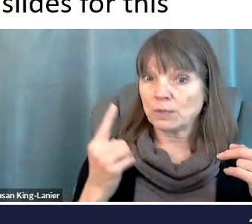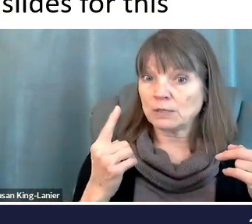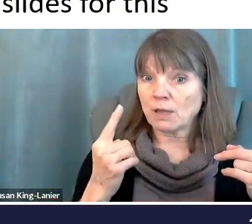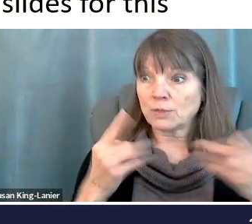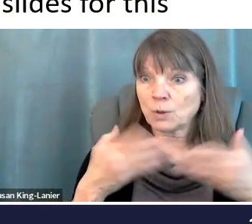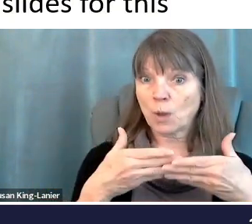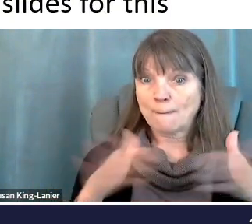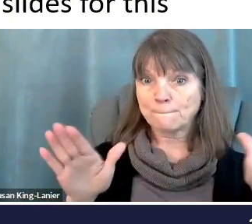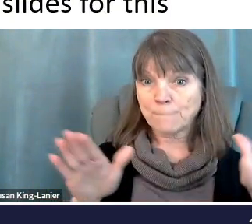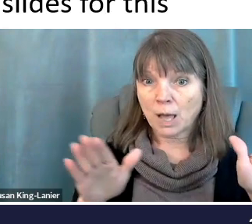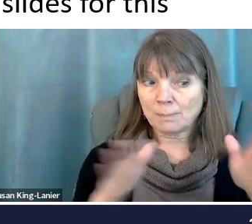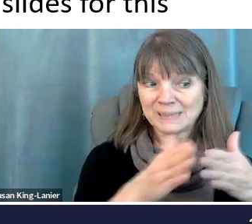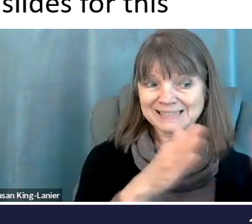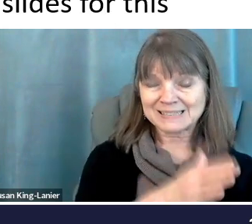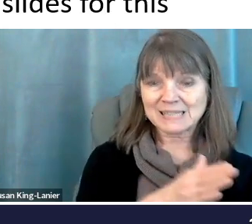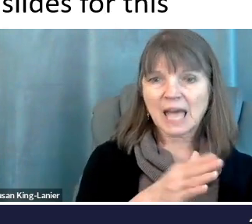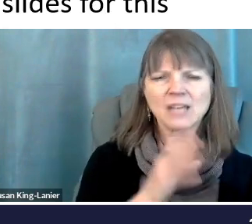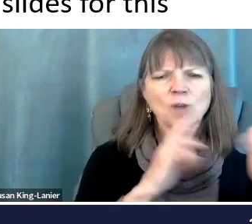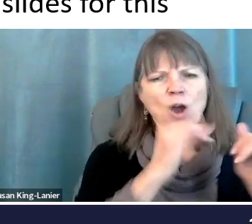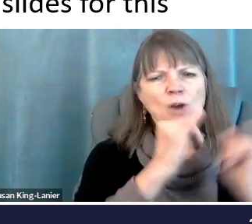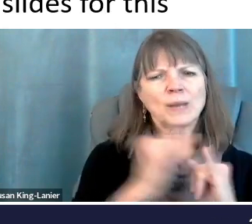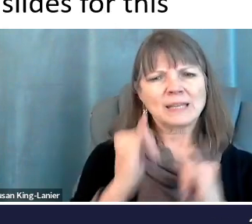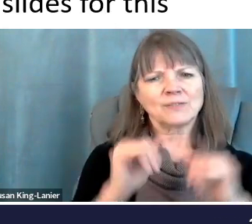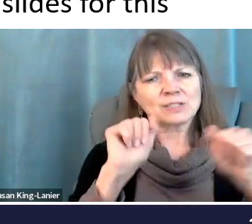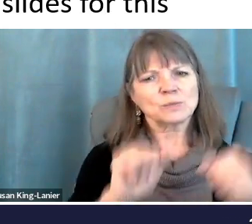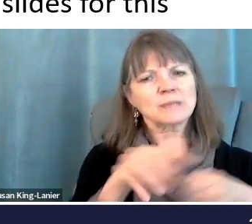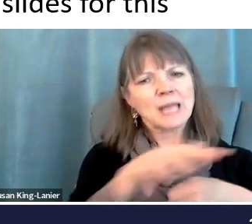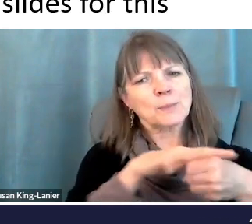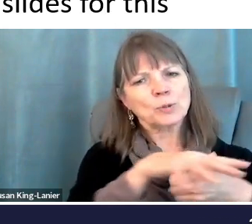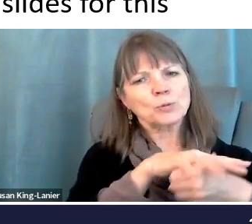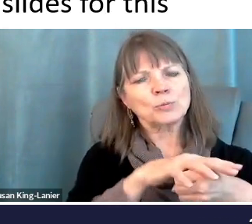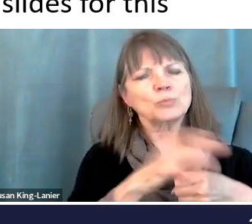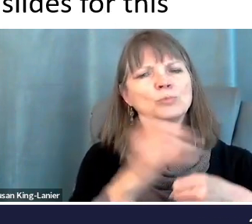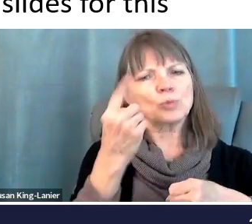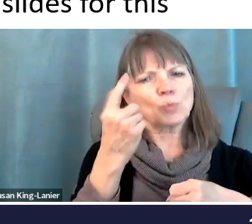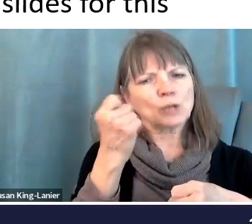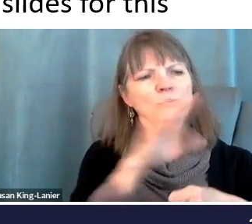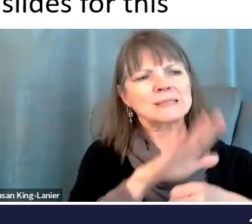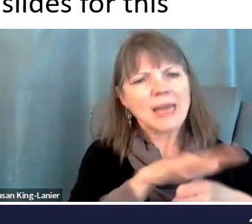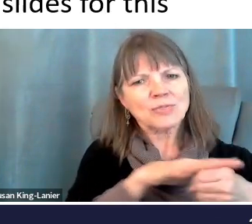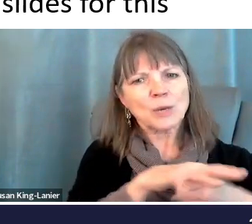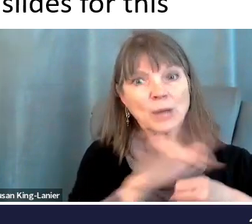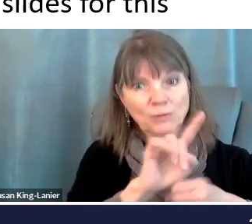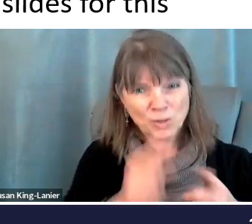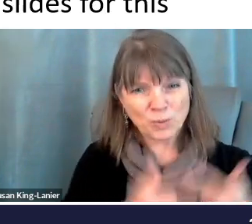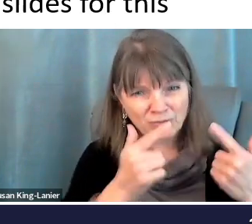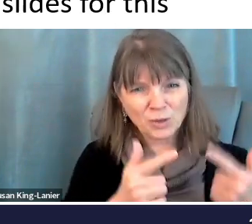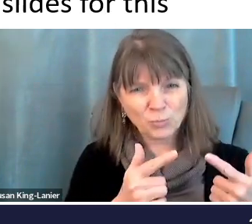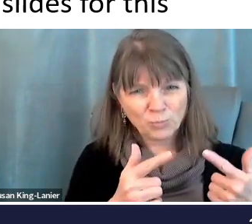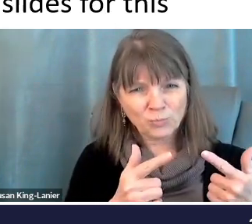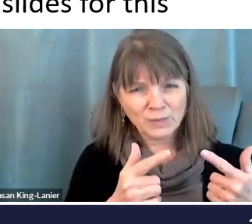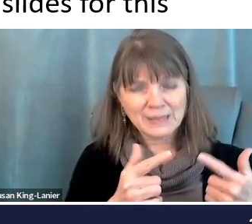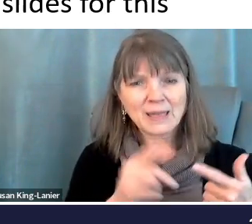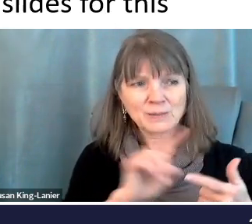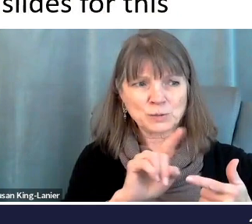So we have another for the public side. Are individuals able to identify the area in which they reside so resources are